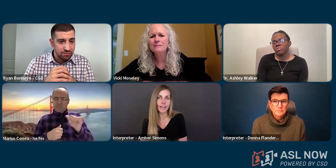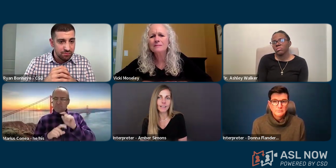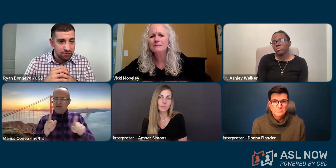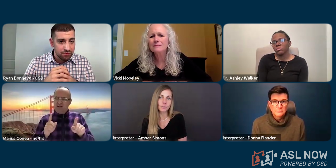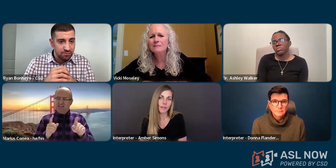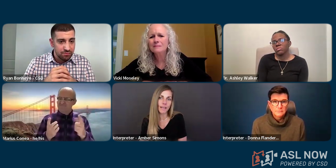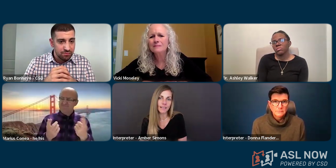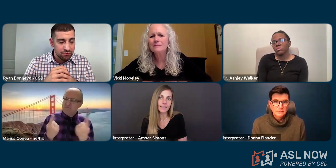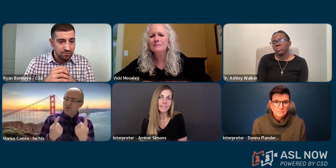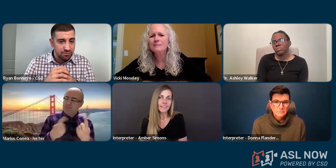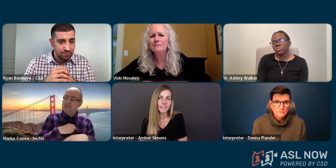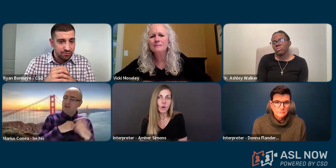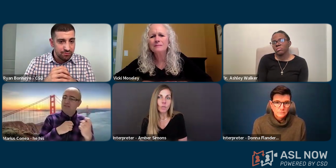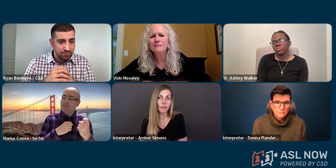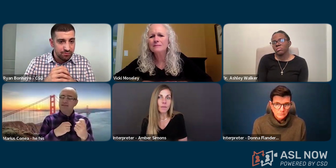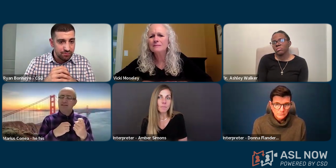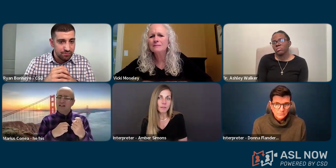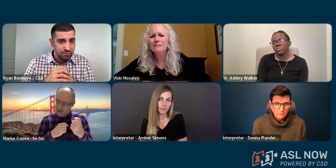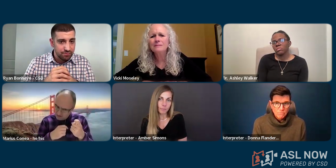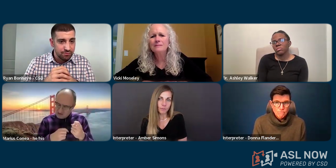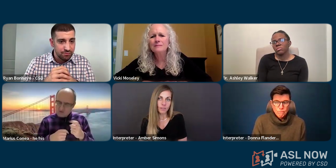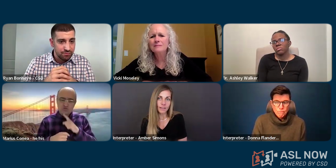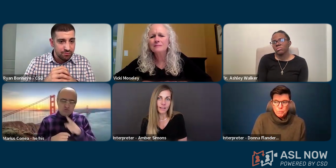and I explain, you know, that I'm a deaf person